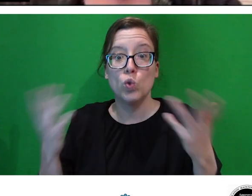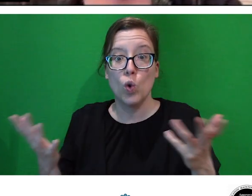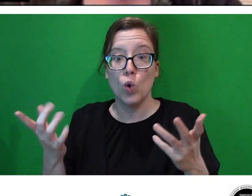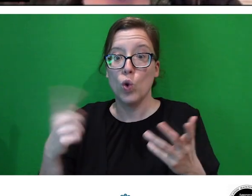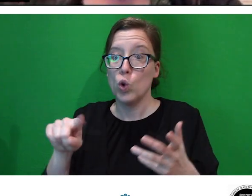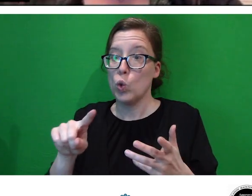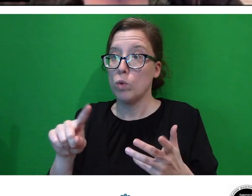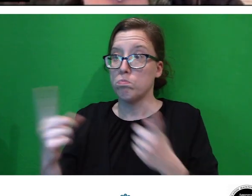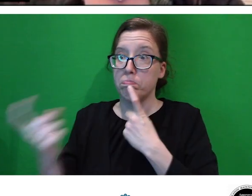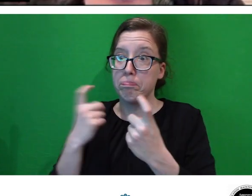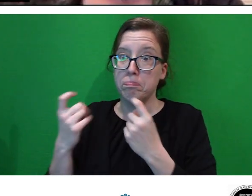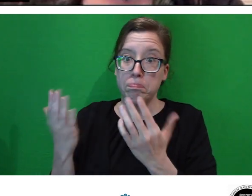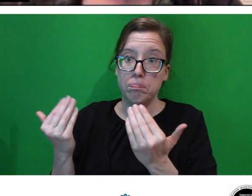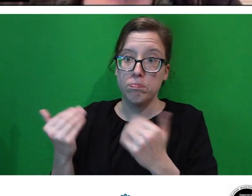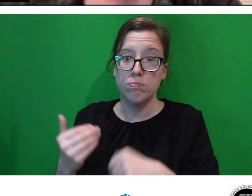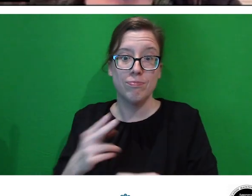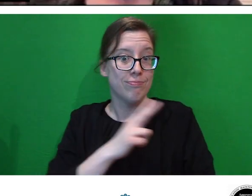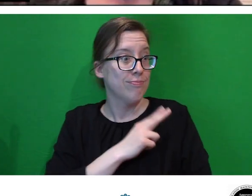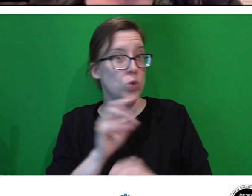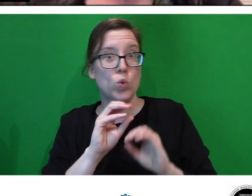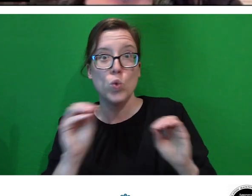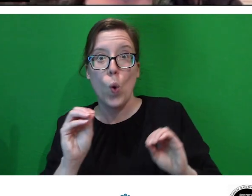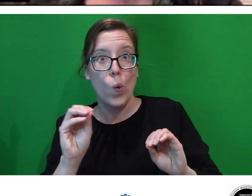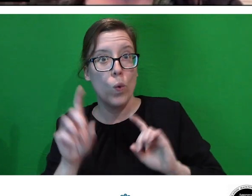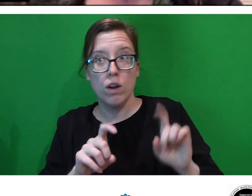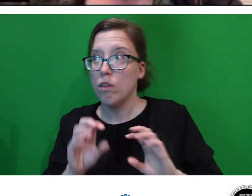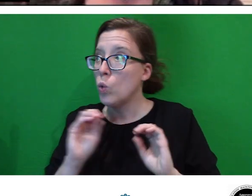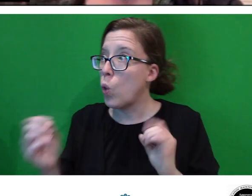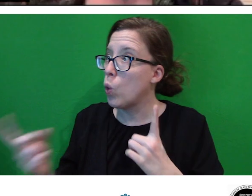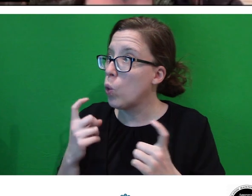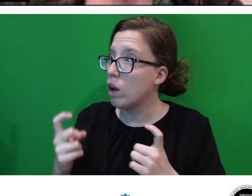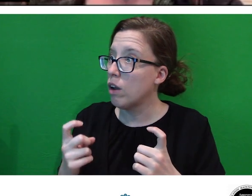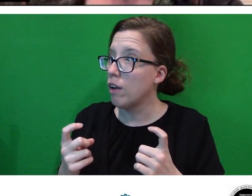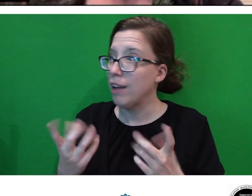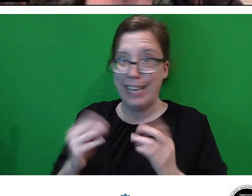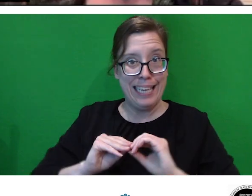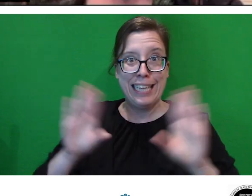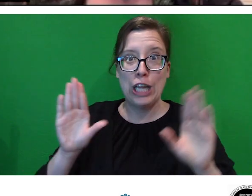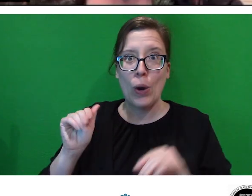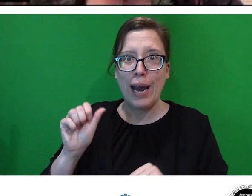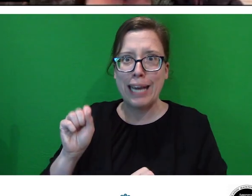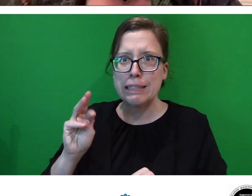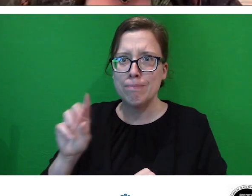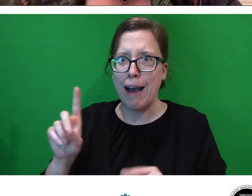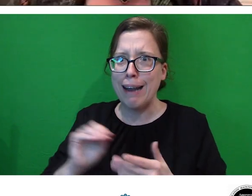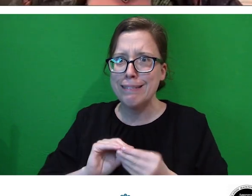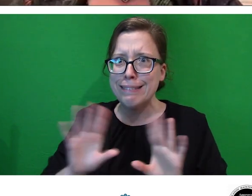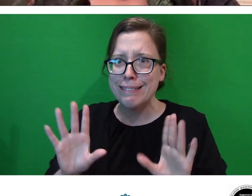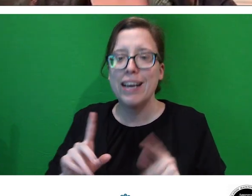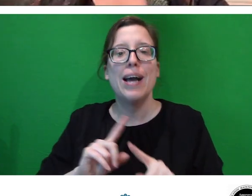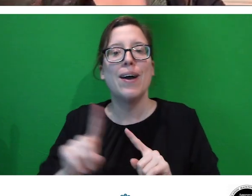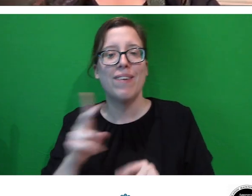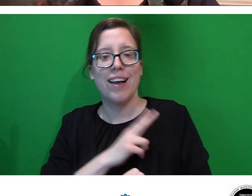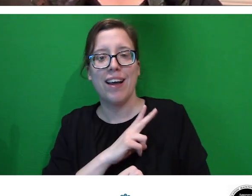you were a participant in this Wisconsin activity. Okay? So what do you have for me?